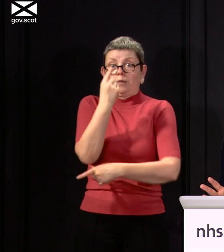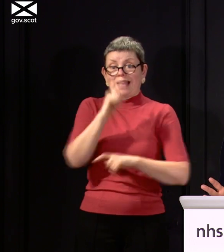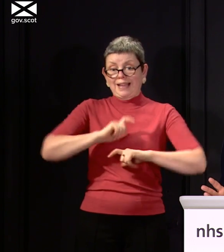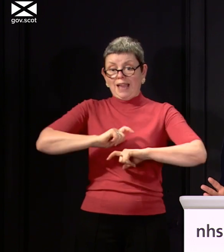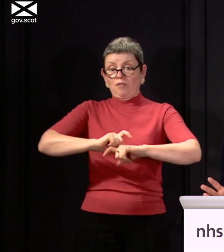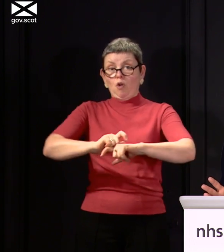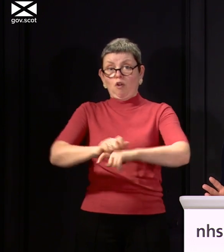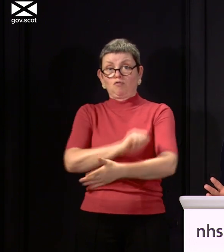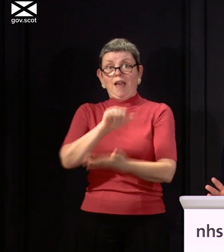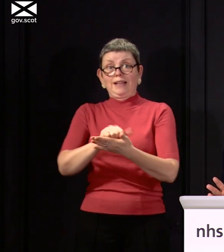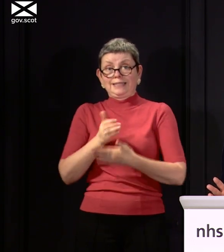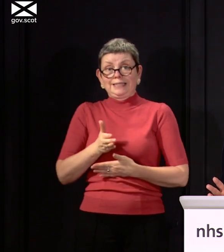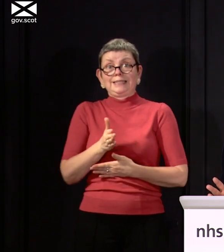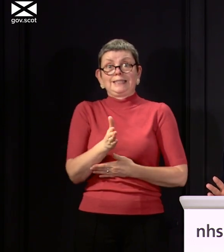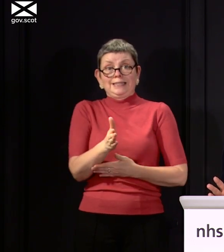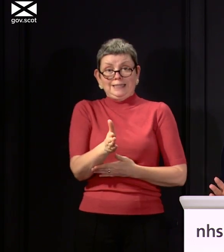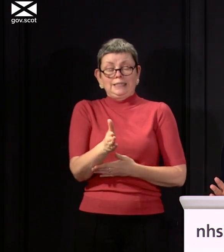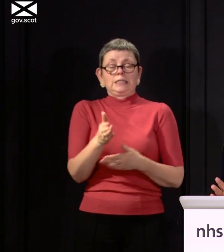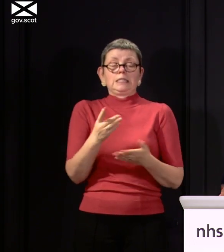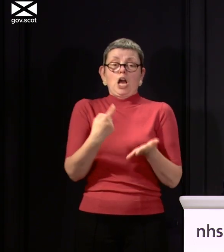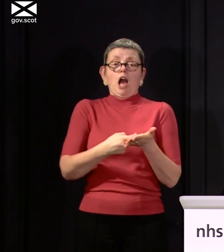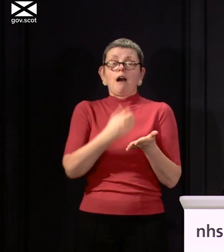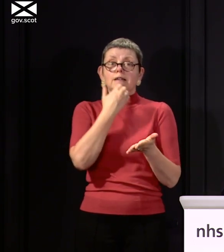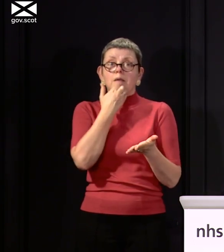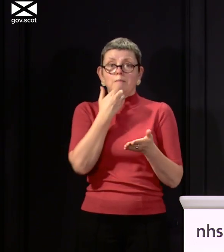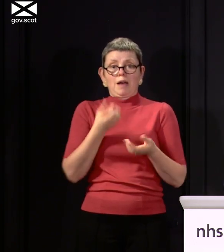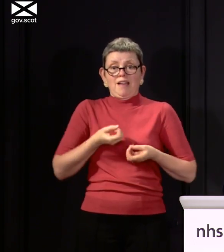with it for a bit longer, and getting the R level and the infections lower, which then